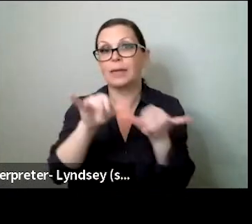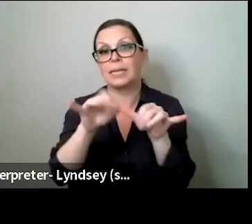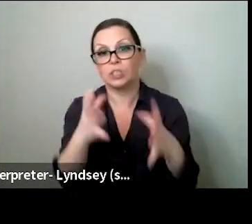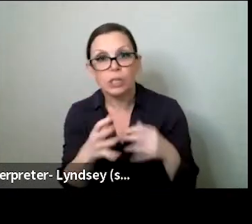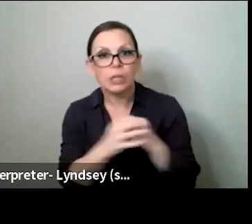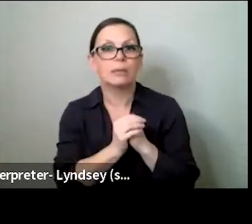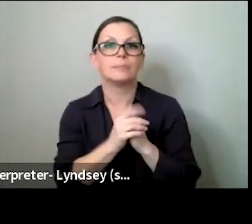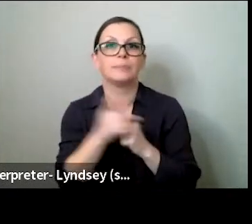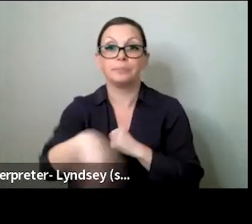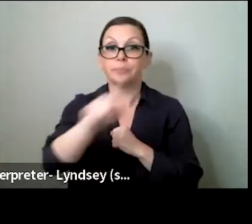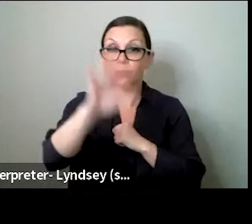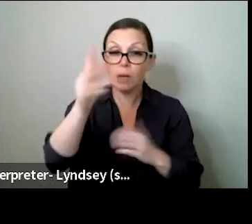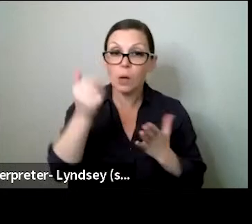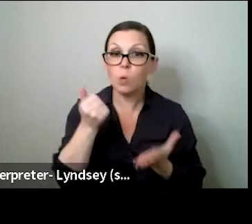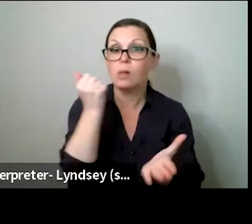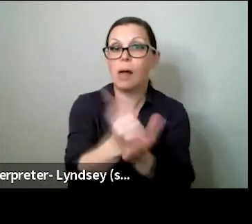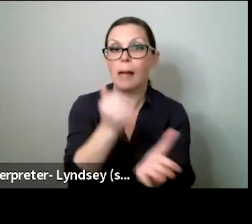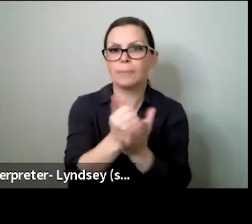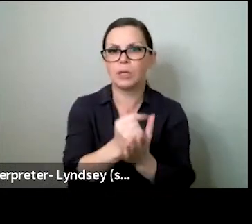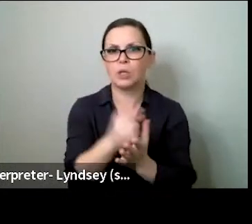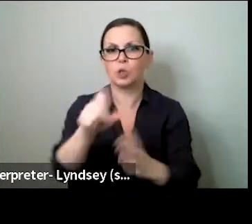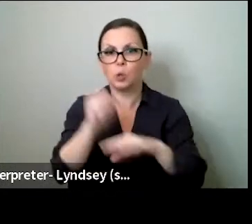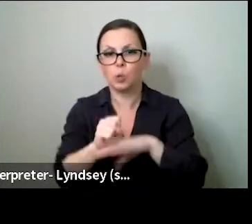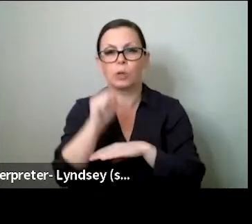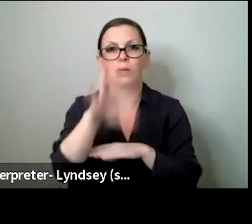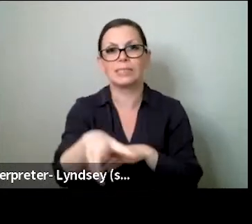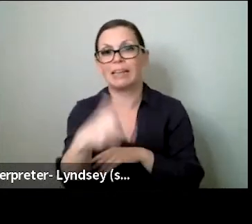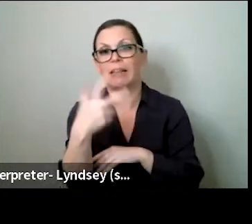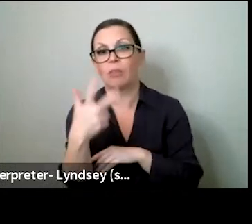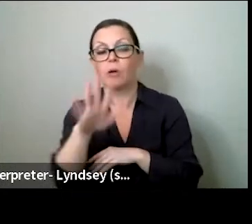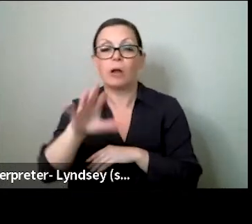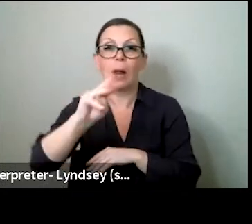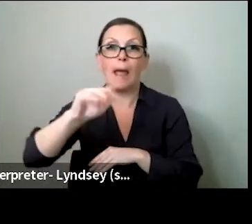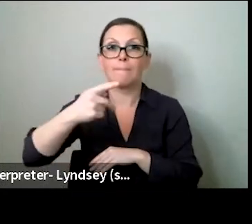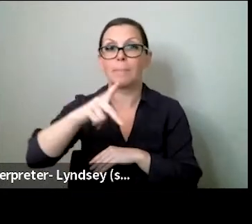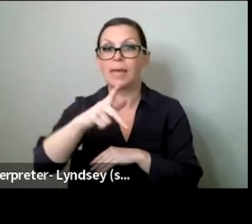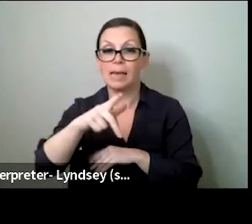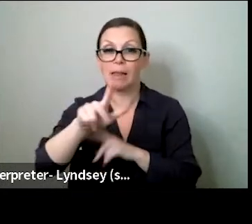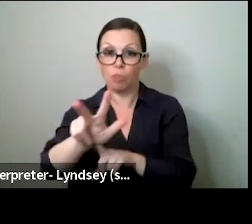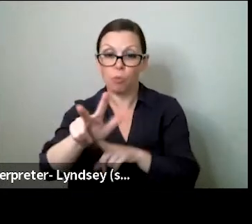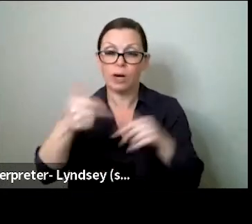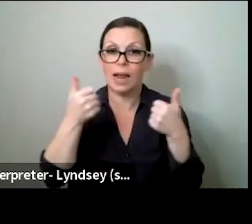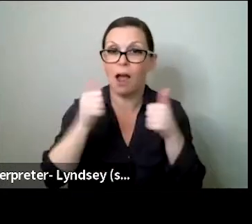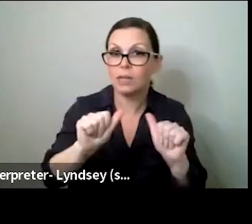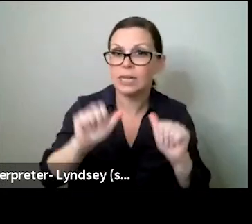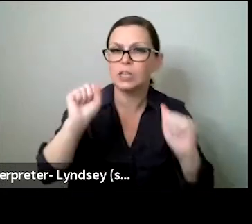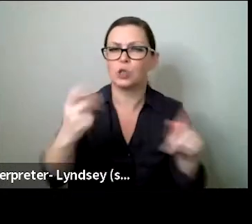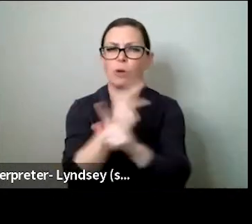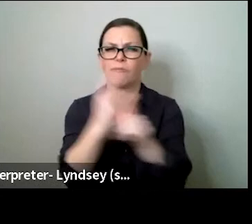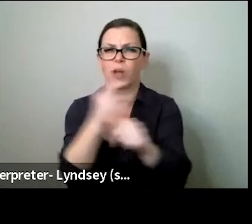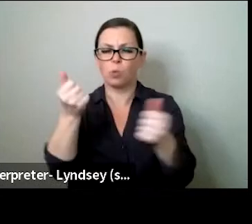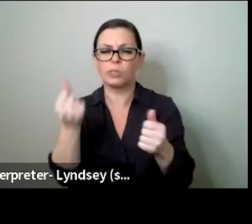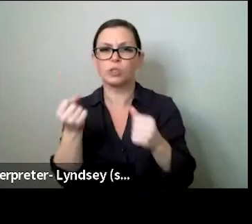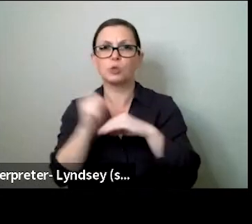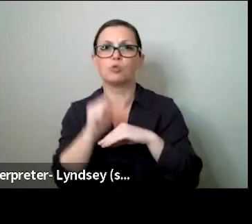and they will help you. You can send them three of your MP3 auditions, they'll help you decipher which one to send.